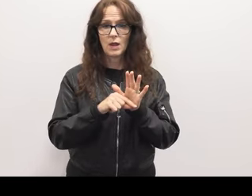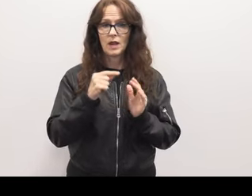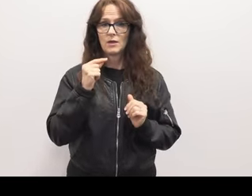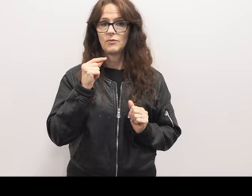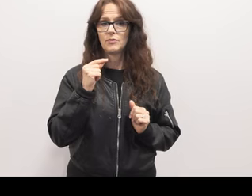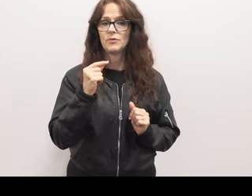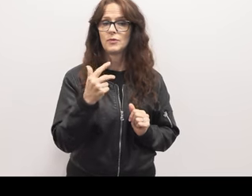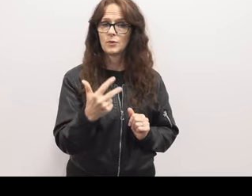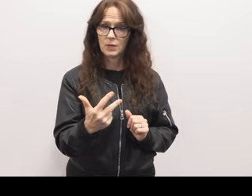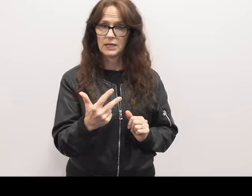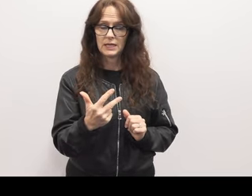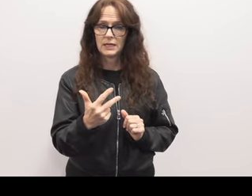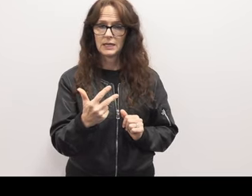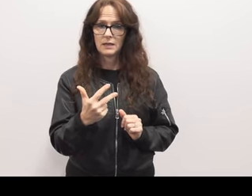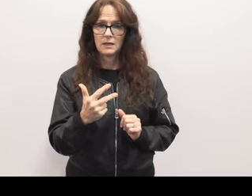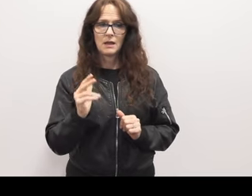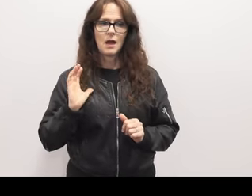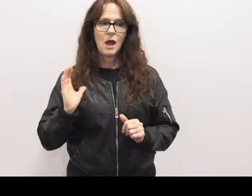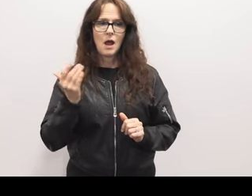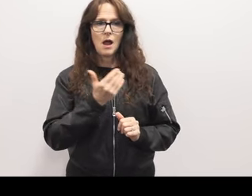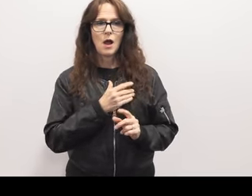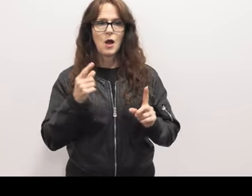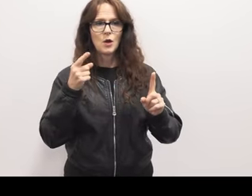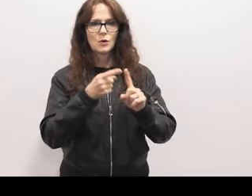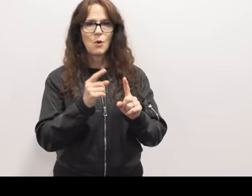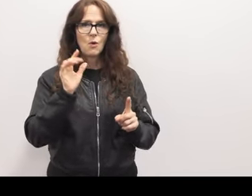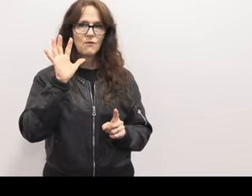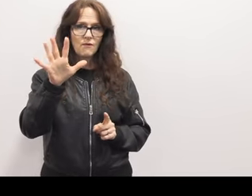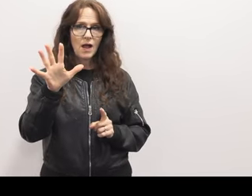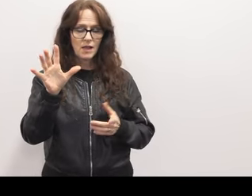and that our goal five as written